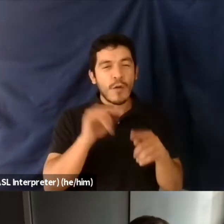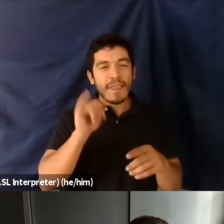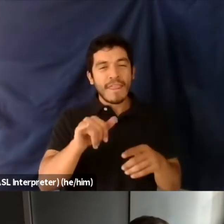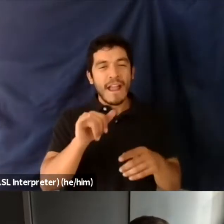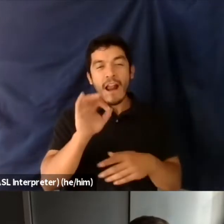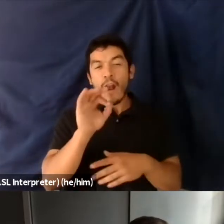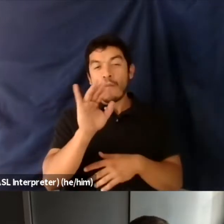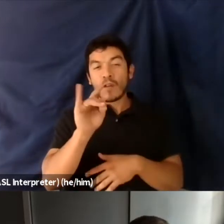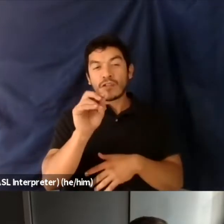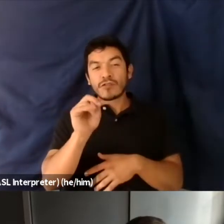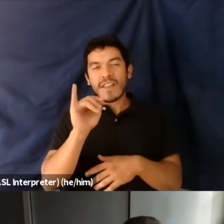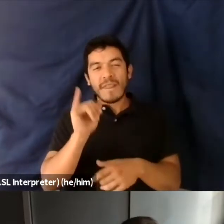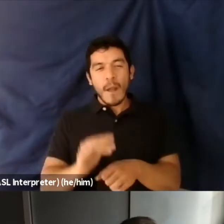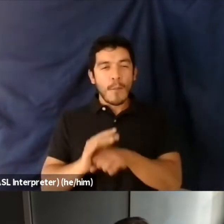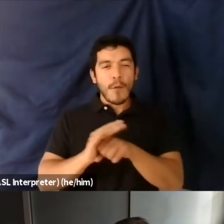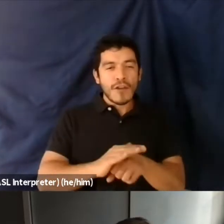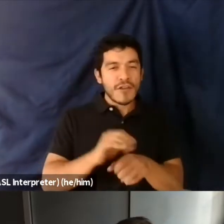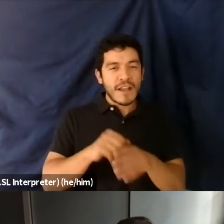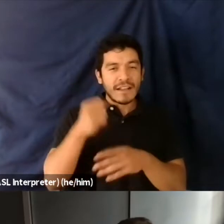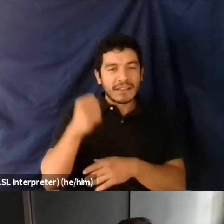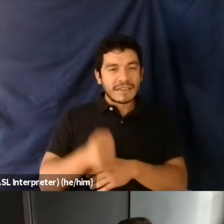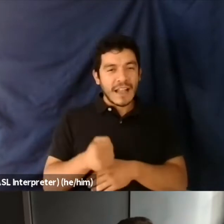Is there, can we talk a little bit more about the friction?